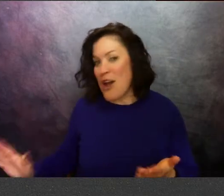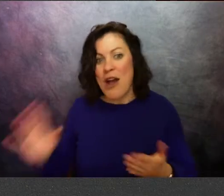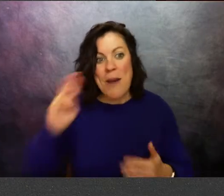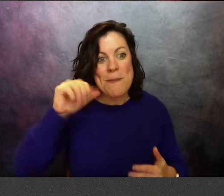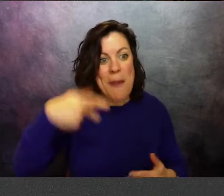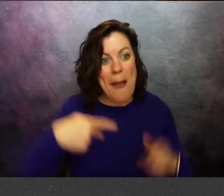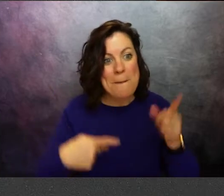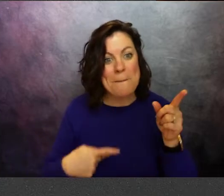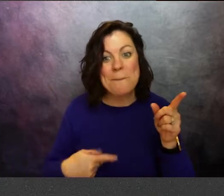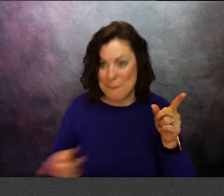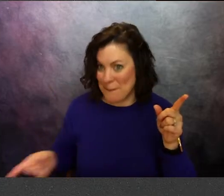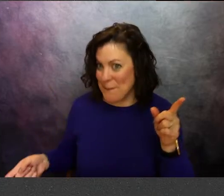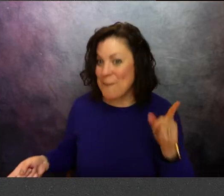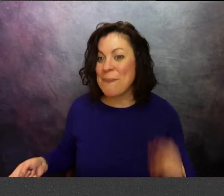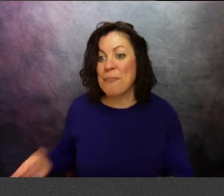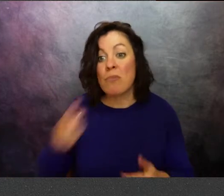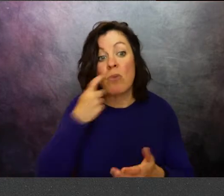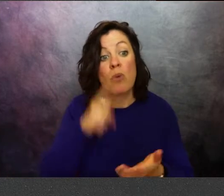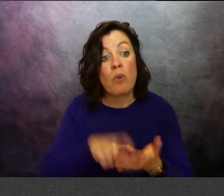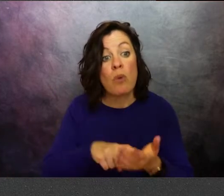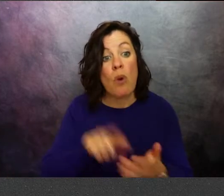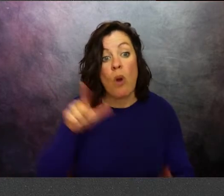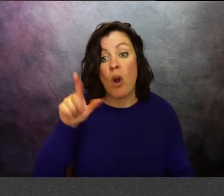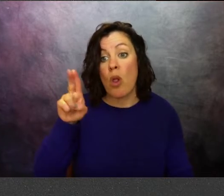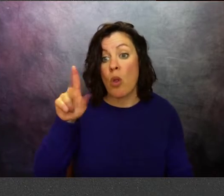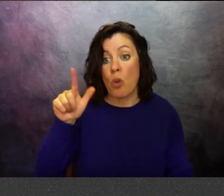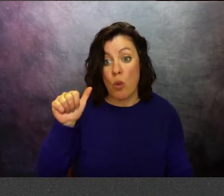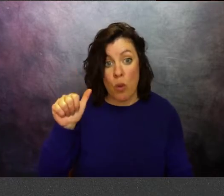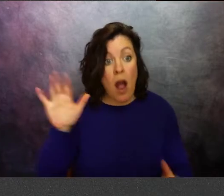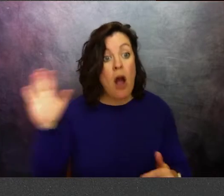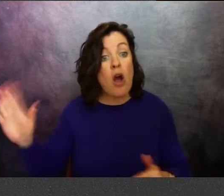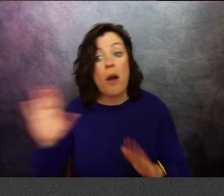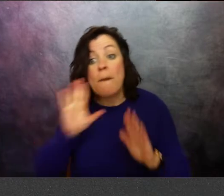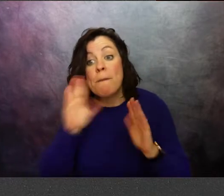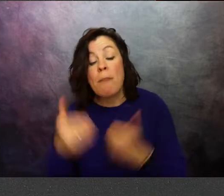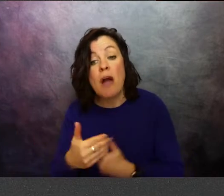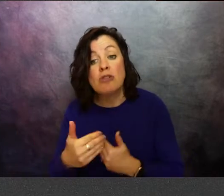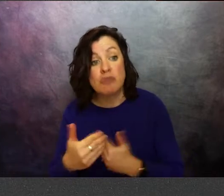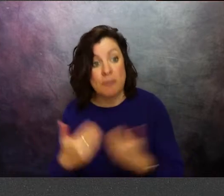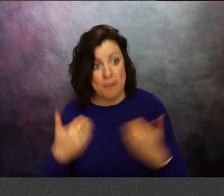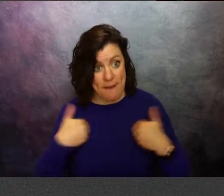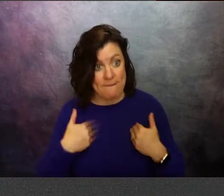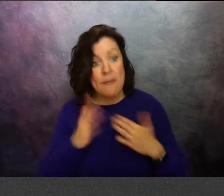and look, you can see in Lula's room. This is where her bed is,